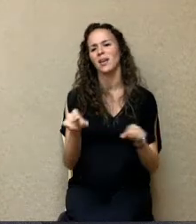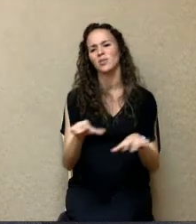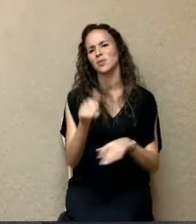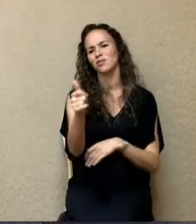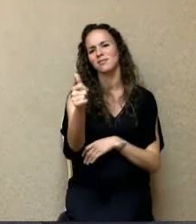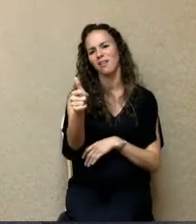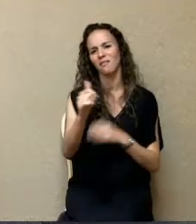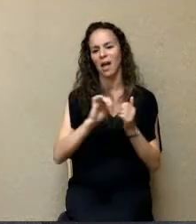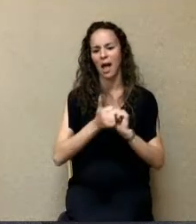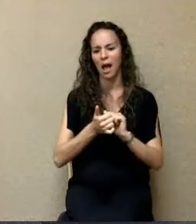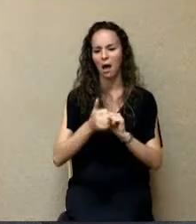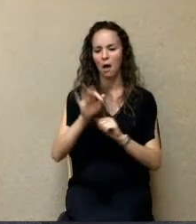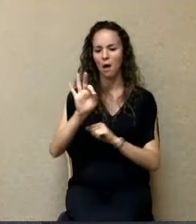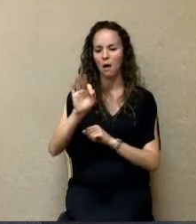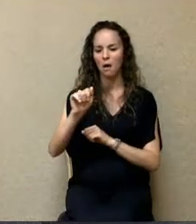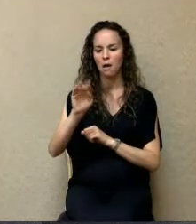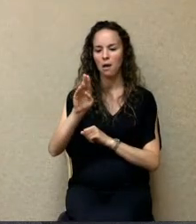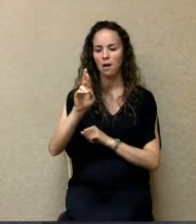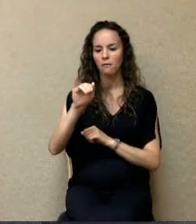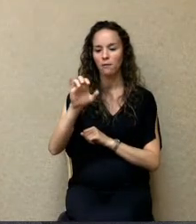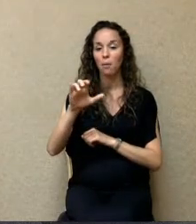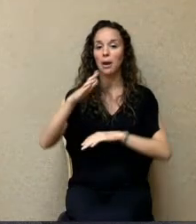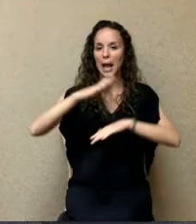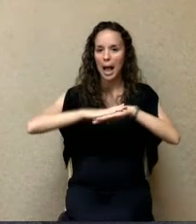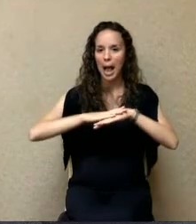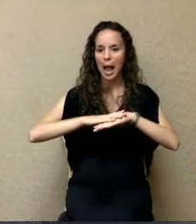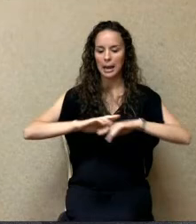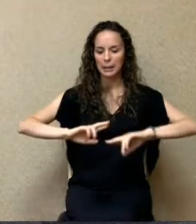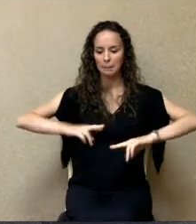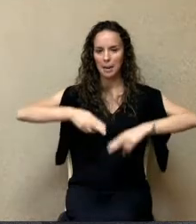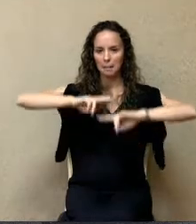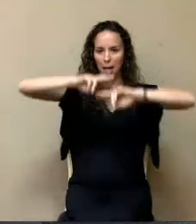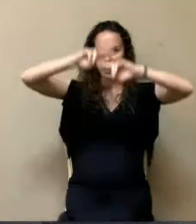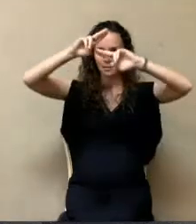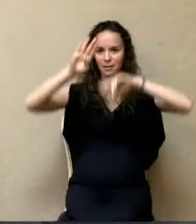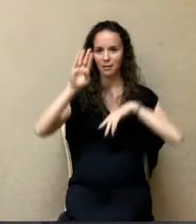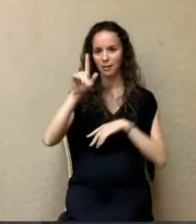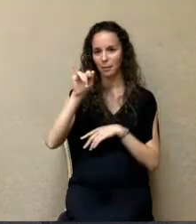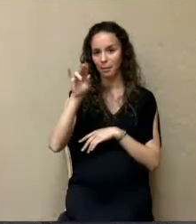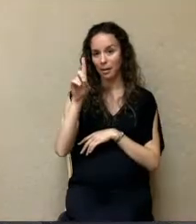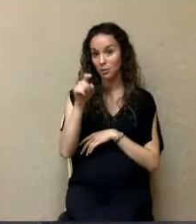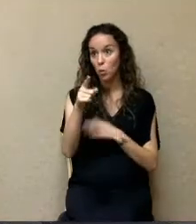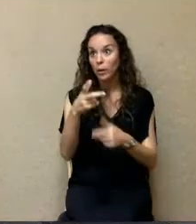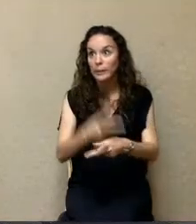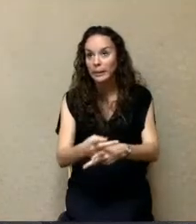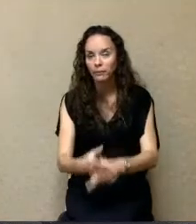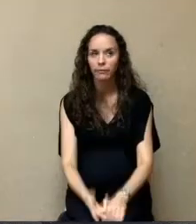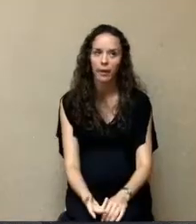to put fabric over mini-blinds if you like really want to keep mini-blinds. But okay.